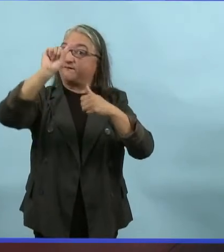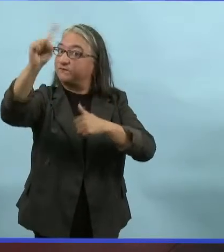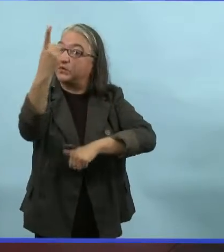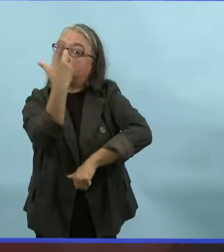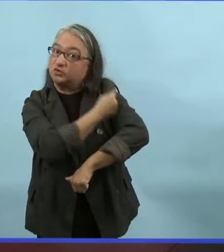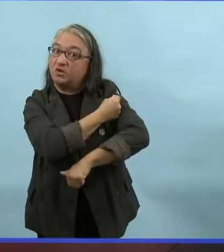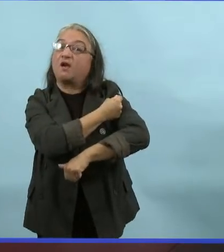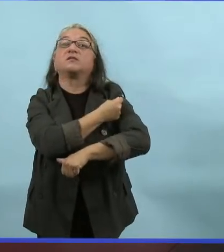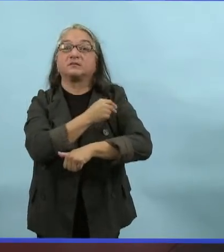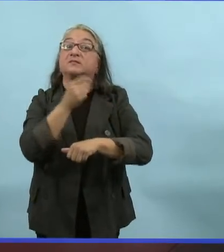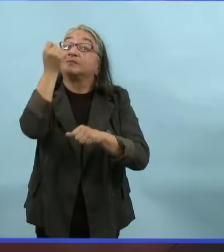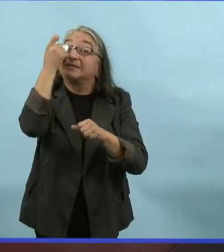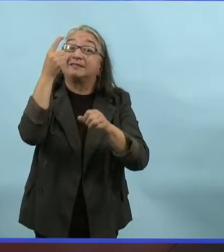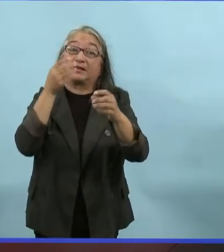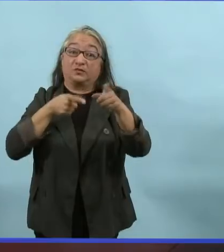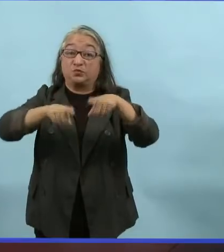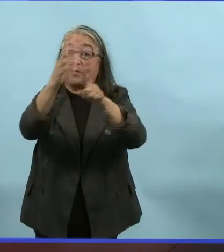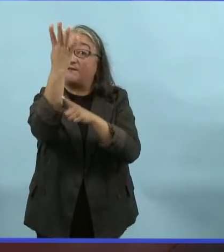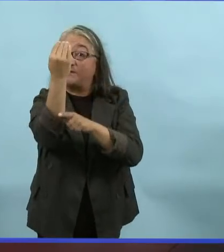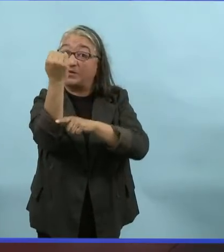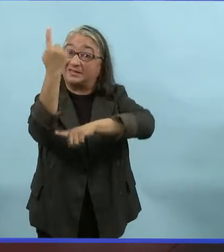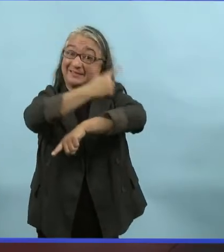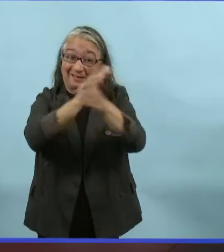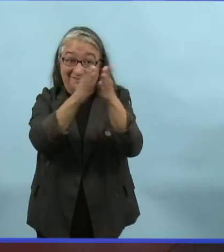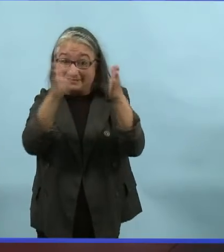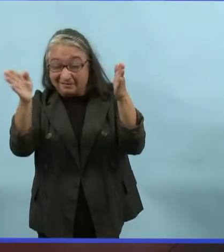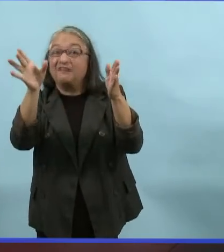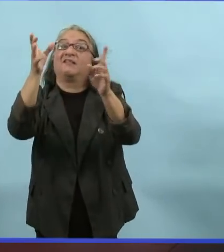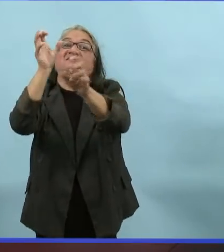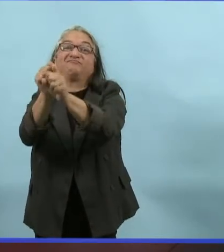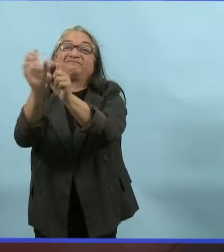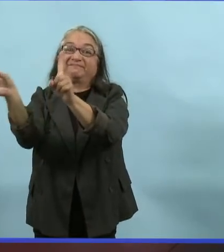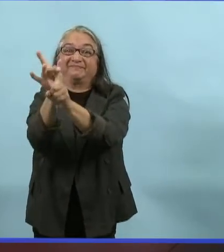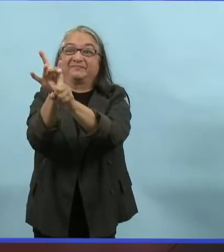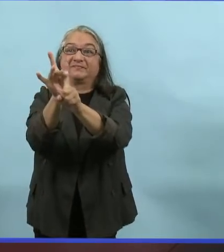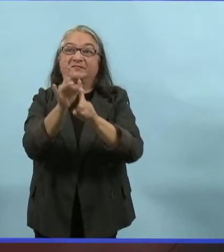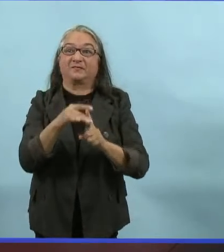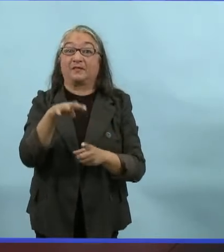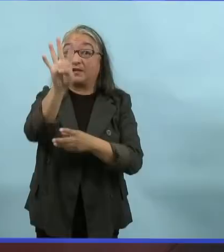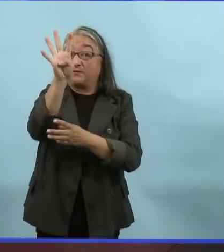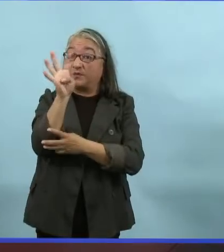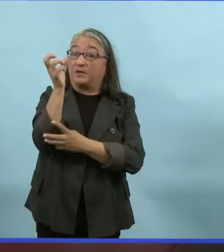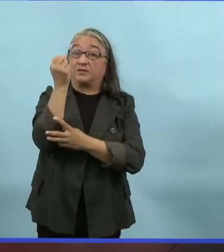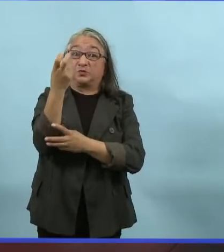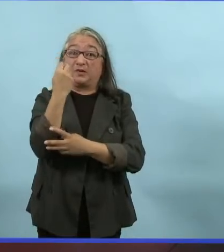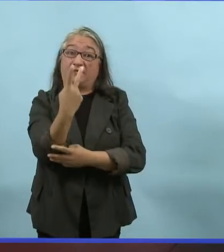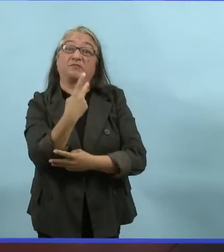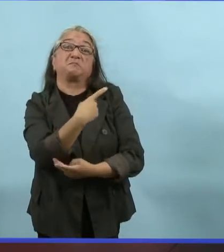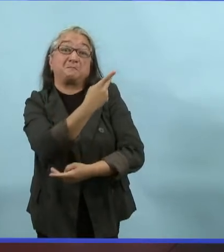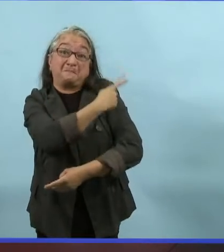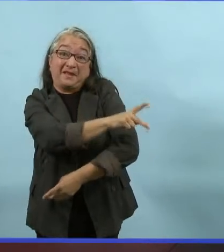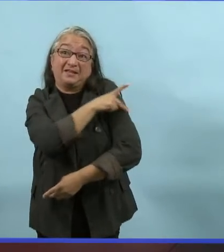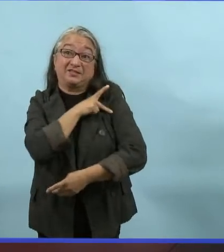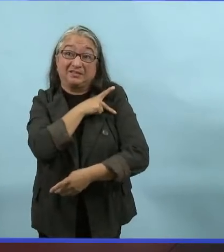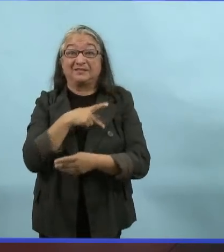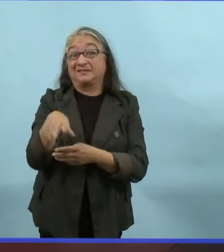were admitted to ICU and 77 percent of those ICU admissions had not a single dose of a vaccine